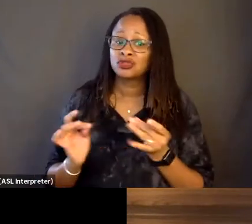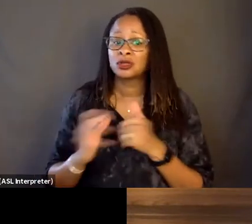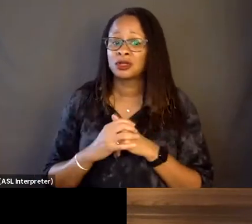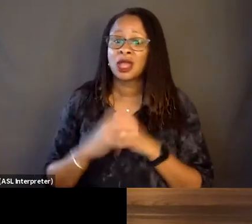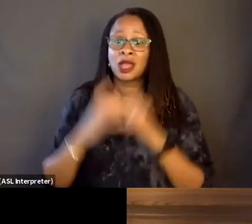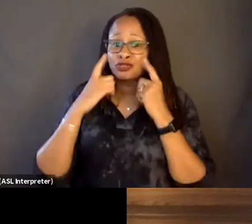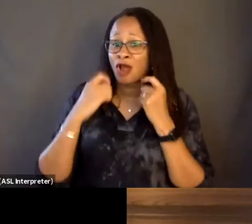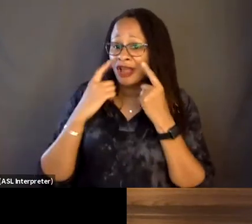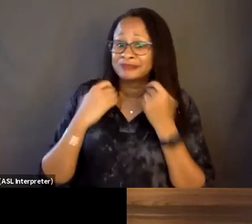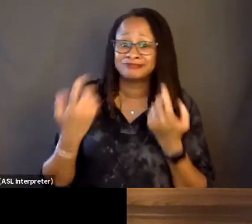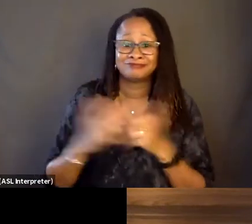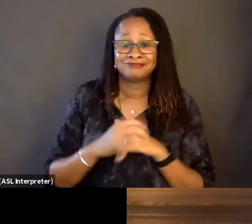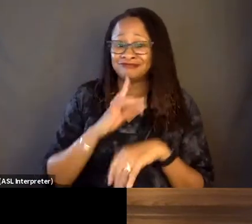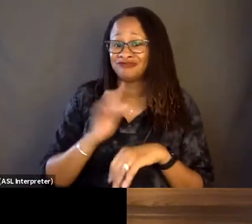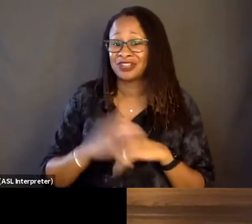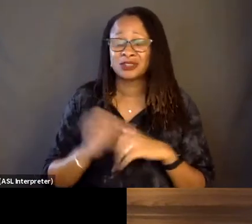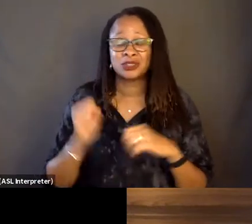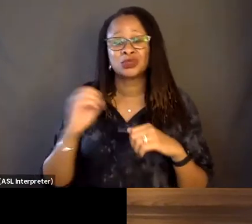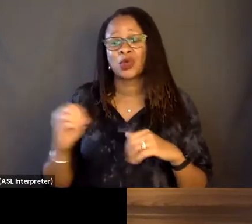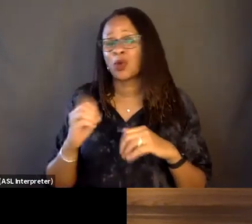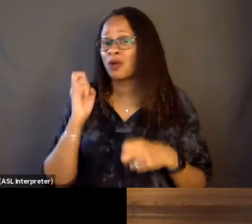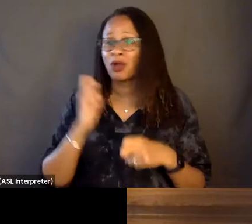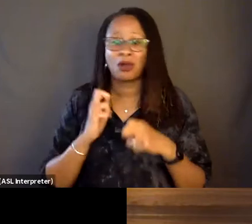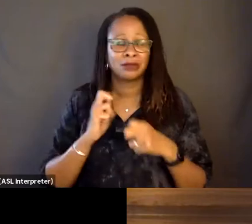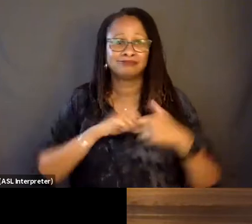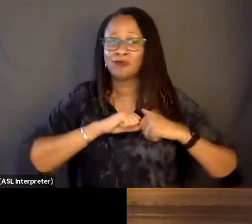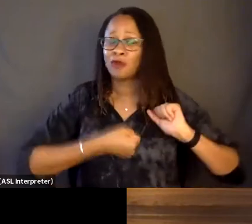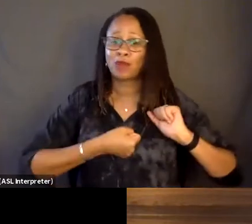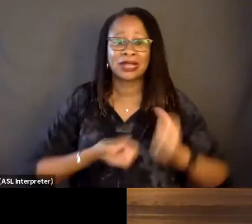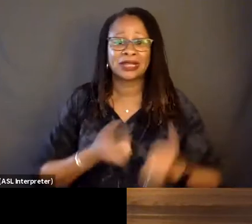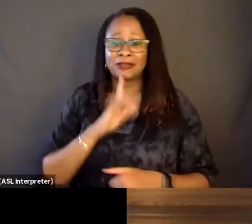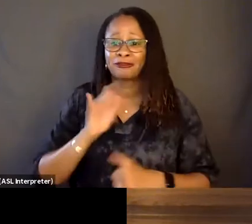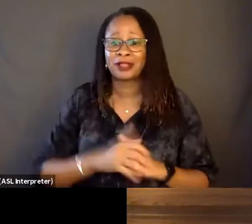It was so absolutely heartbreaking. And I said to Hatice, I said, look.